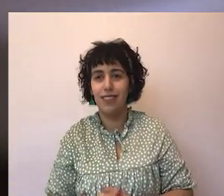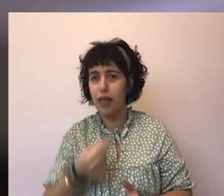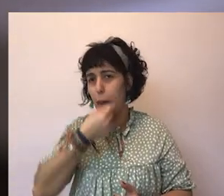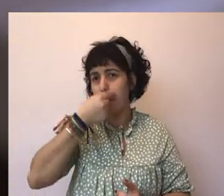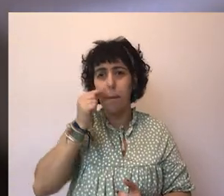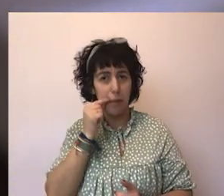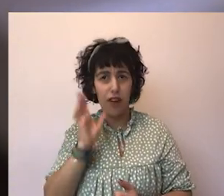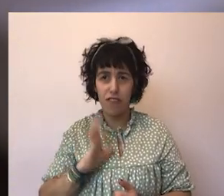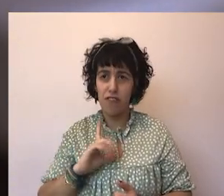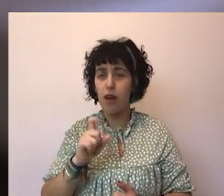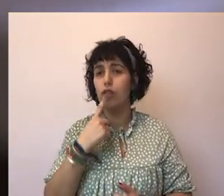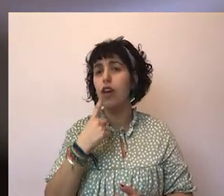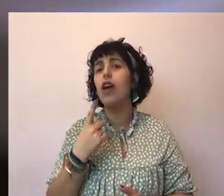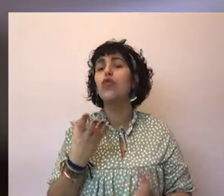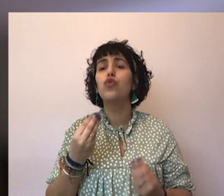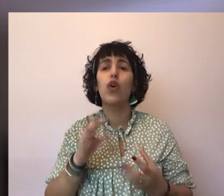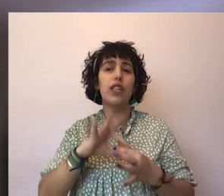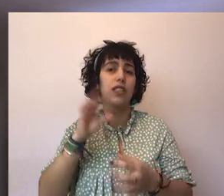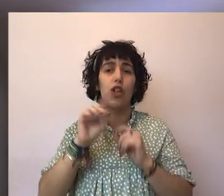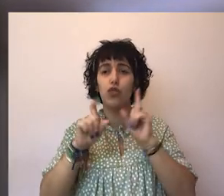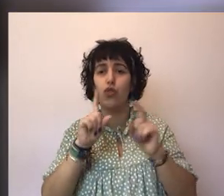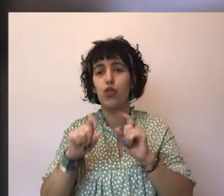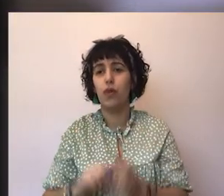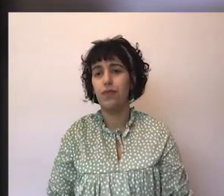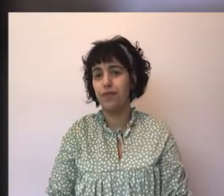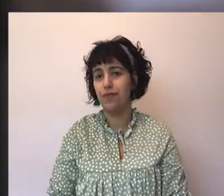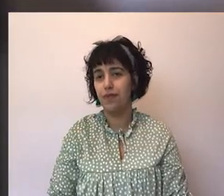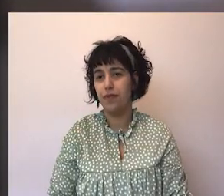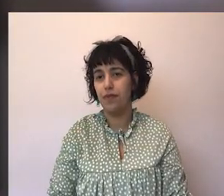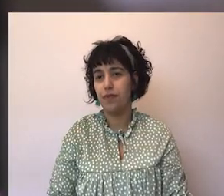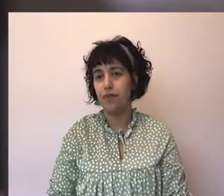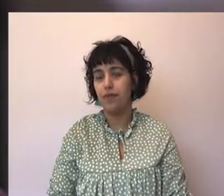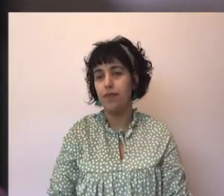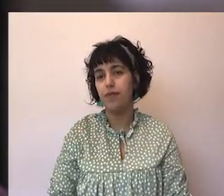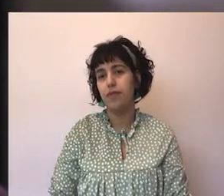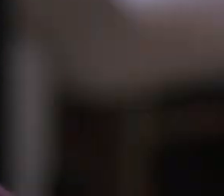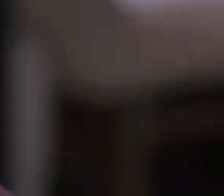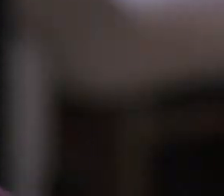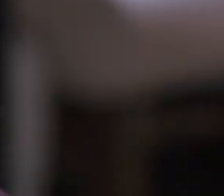"Hey baby, look at the mustache! How much money did you buy those mustaches?"